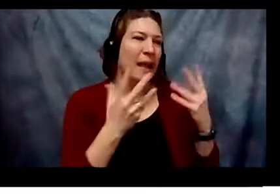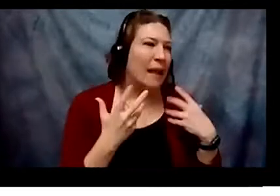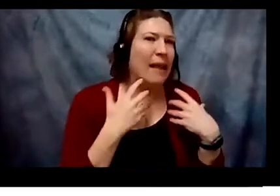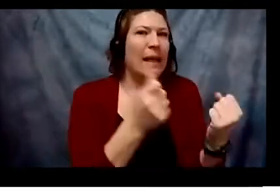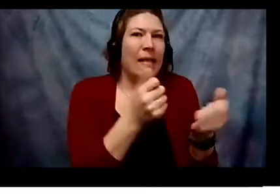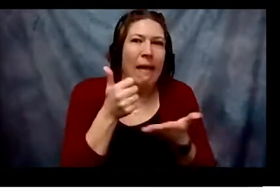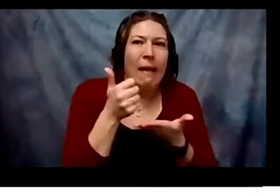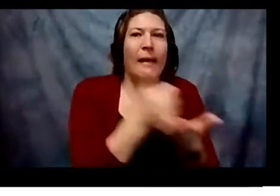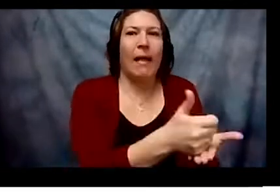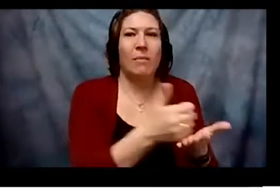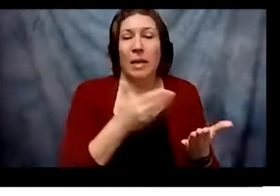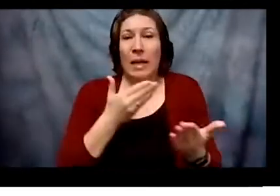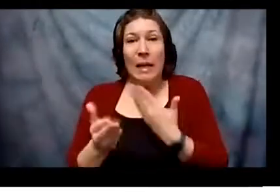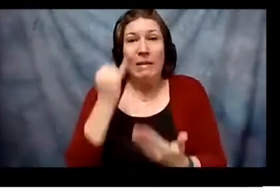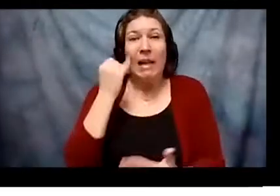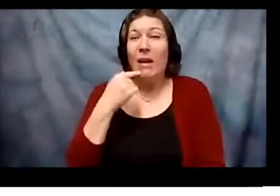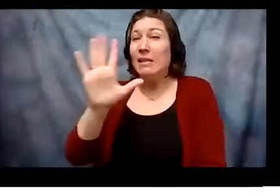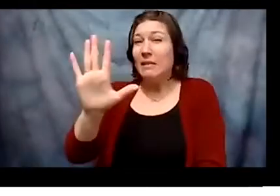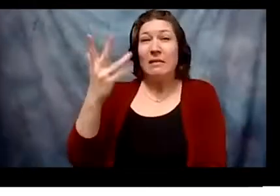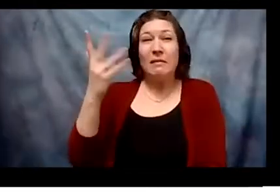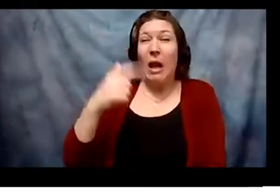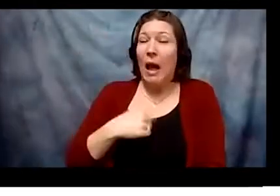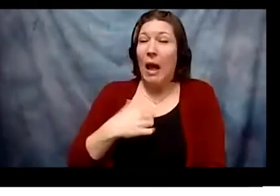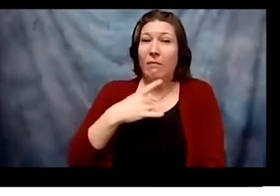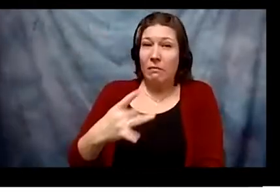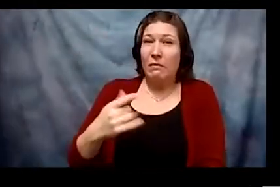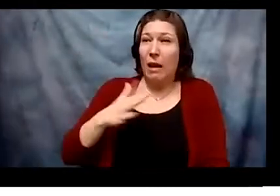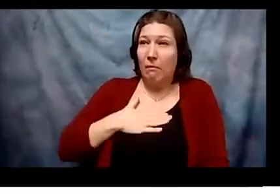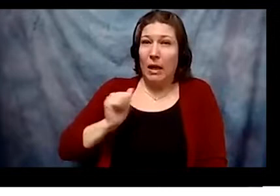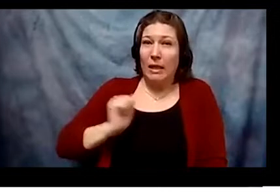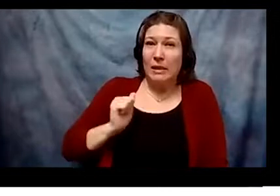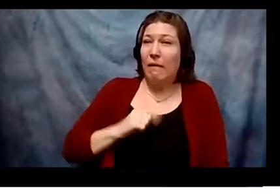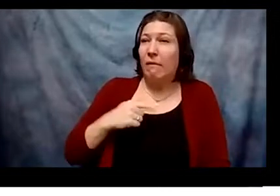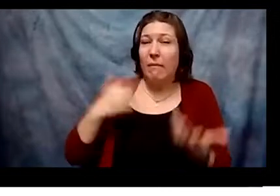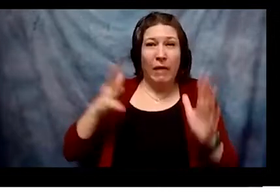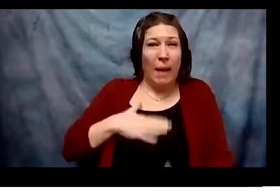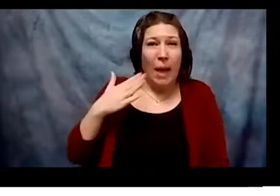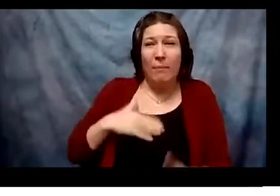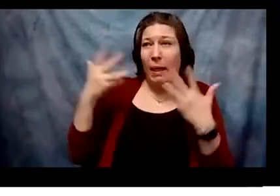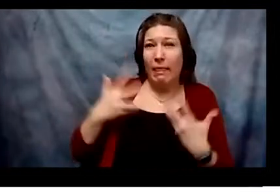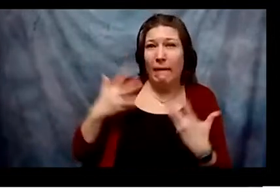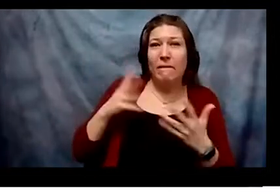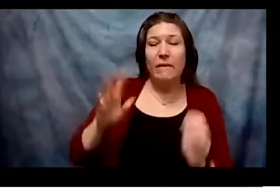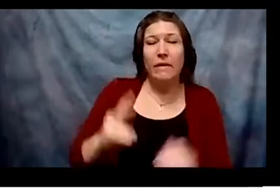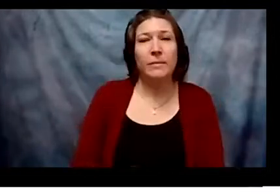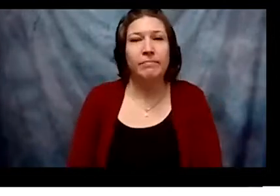even when I tell you I like how I am. You can't imagine why